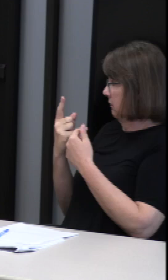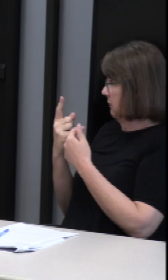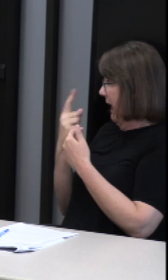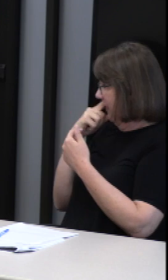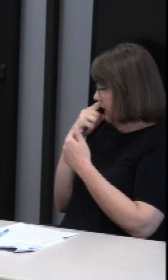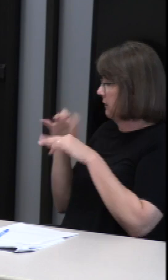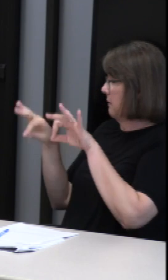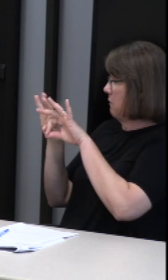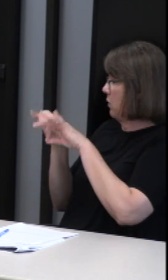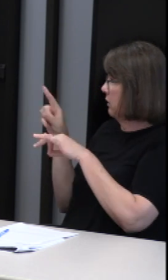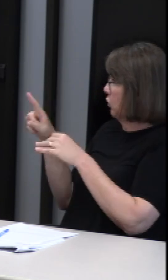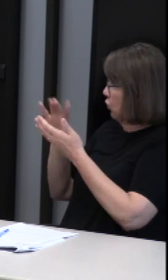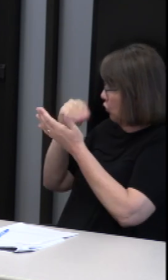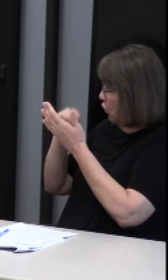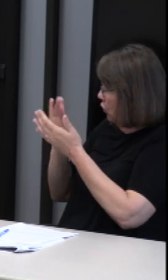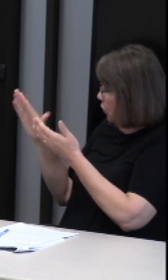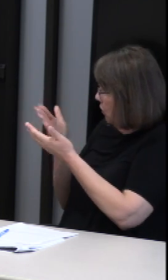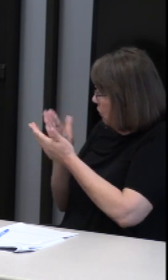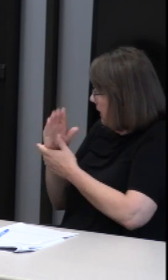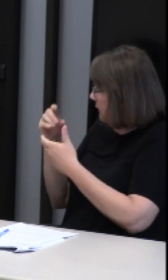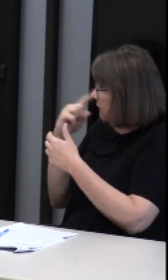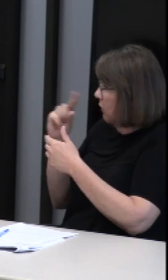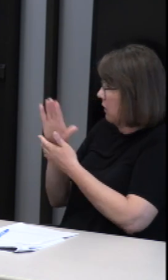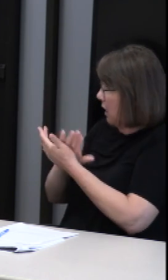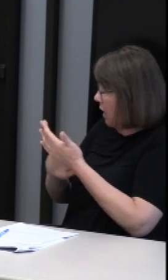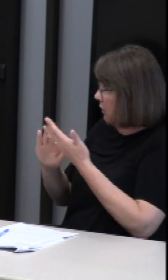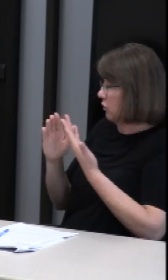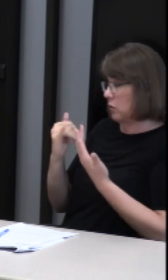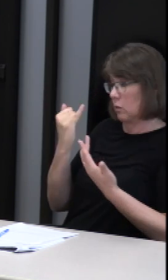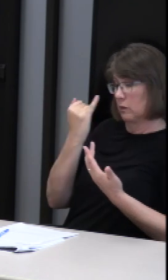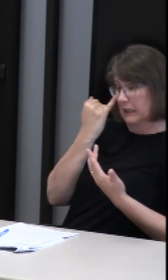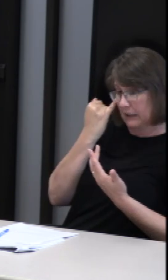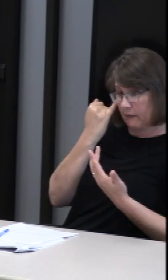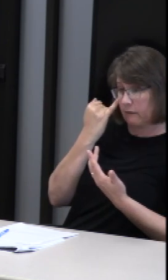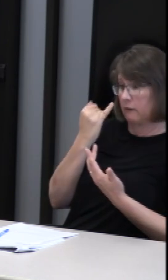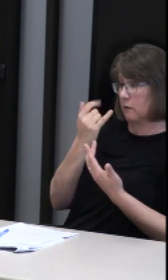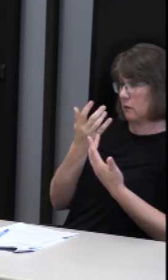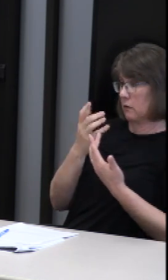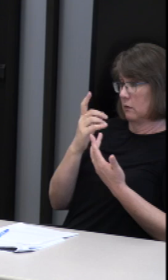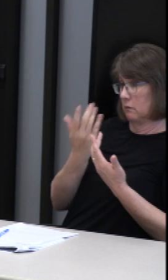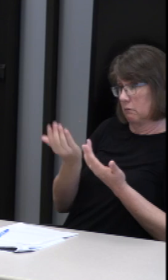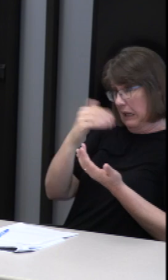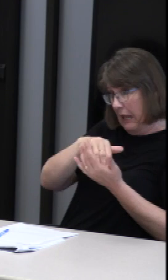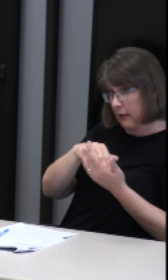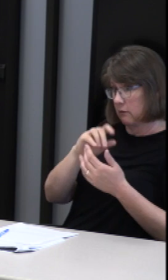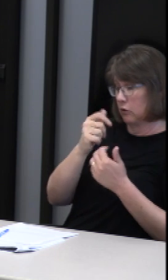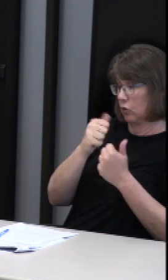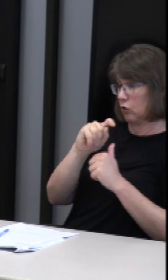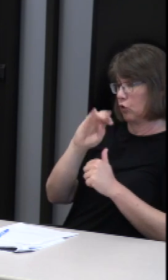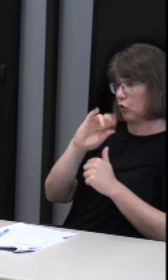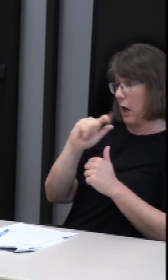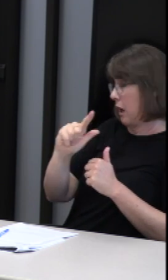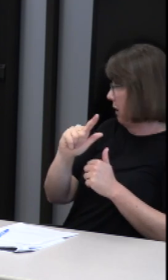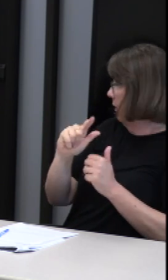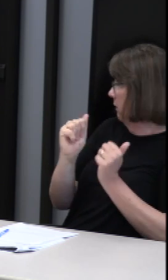So, I'm wondering if you think it would be important as you go through your college prep classes